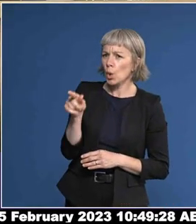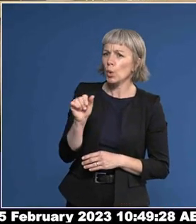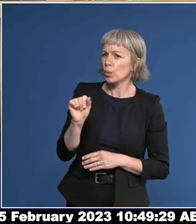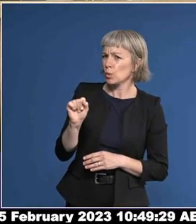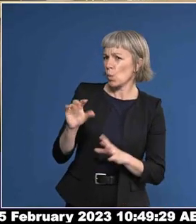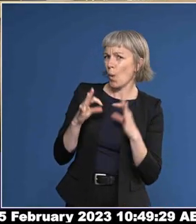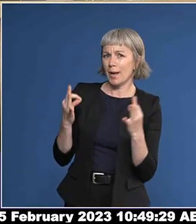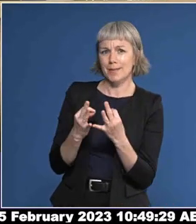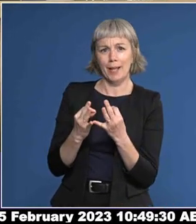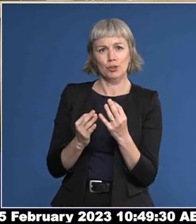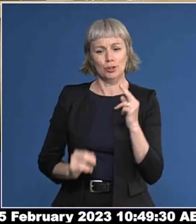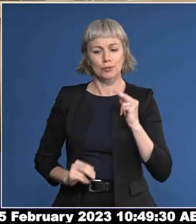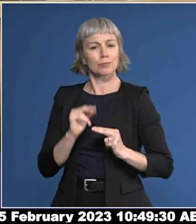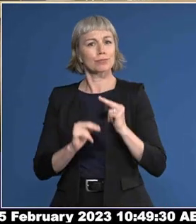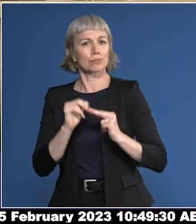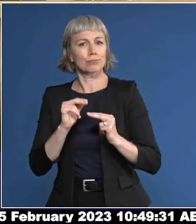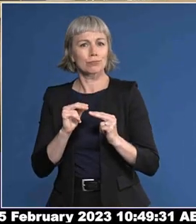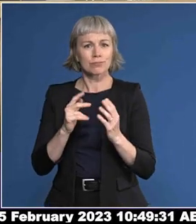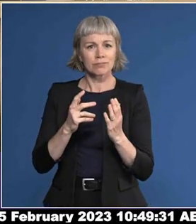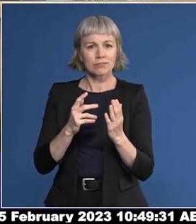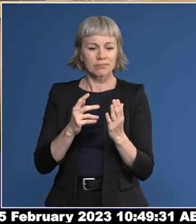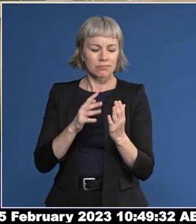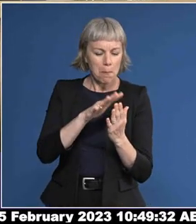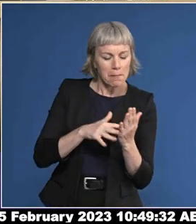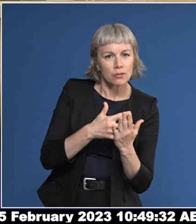And when we have reviewed all of that material, that seemed to be a gap for us,